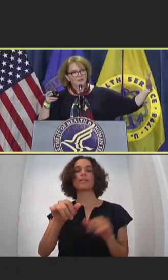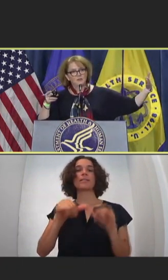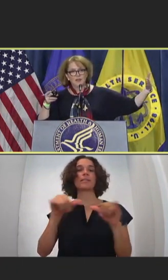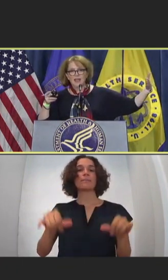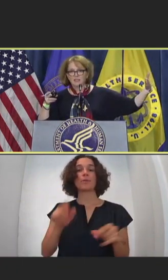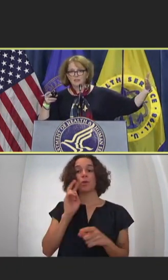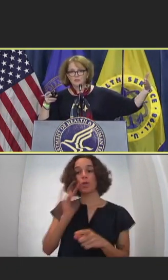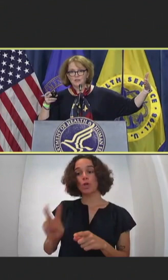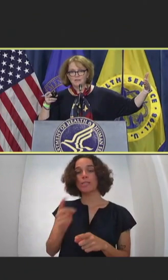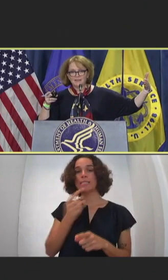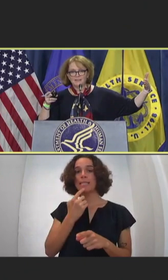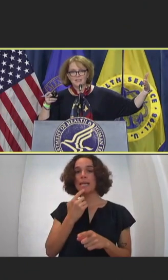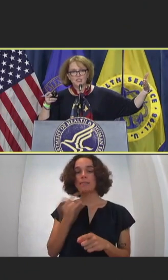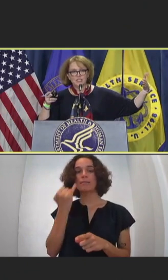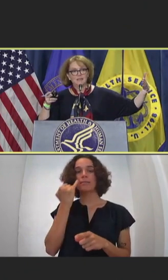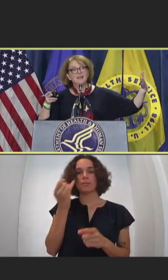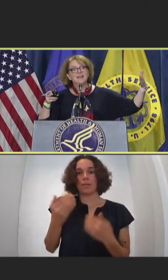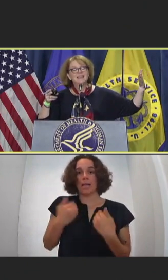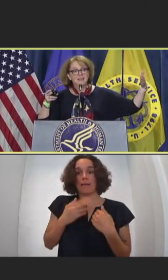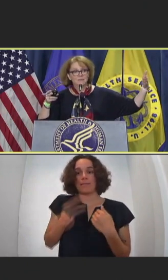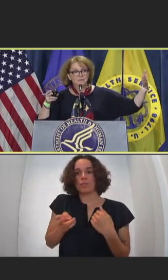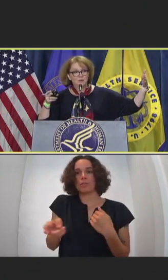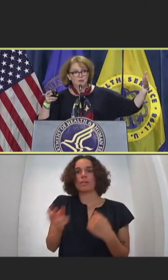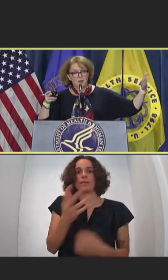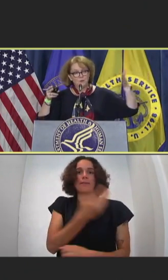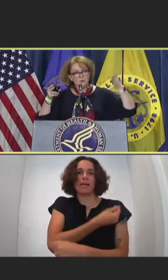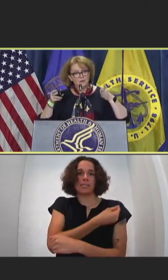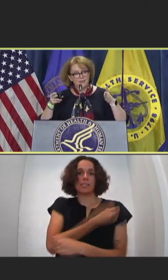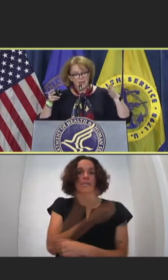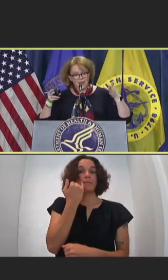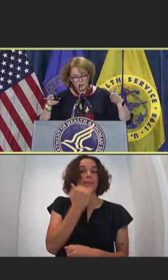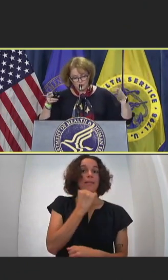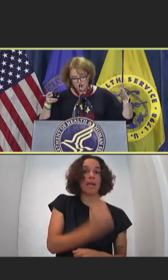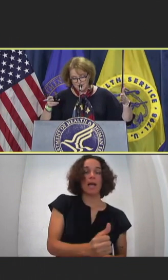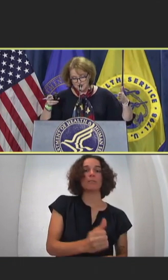do they have a history of vaccination? If no, then they also look and see,